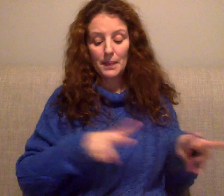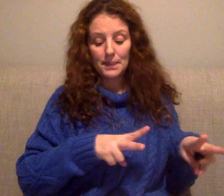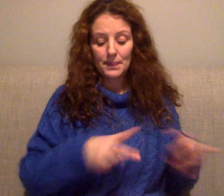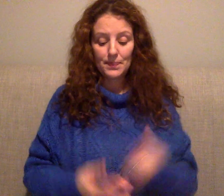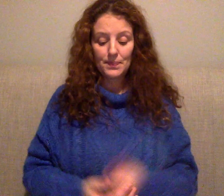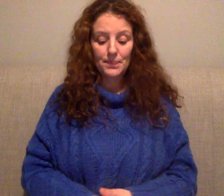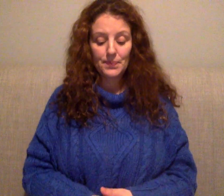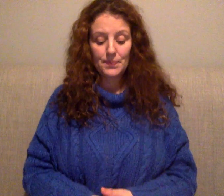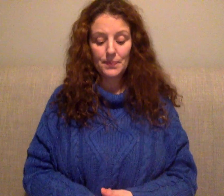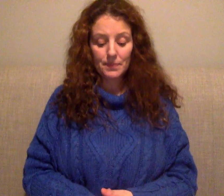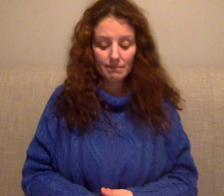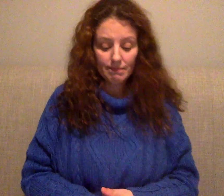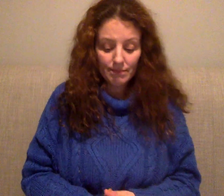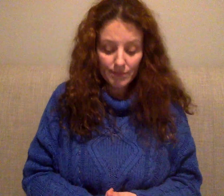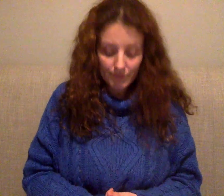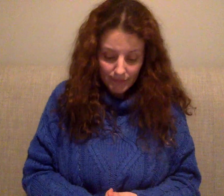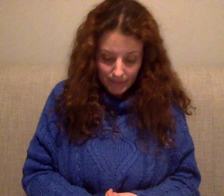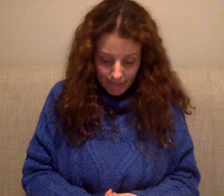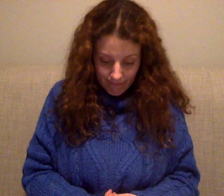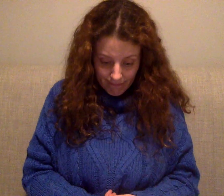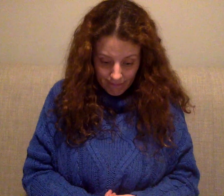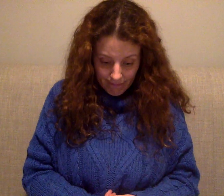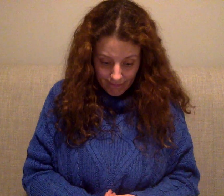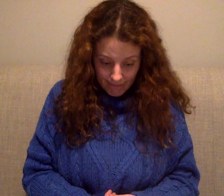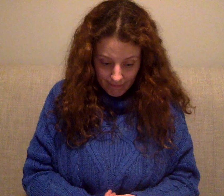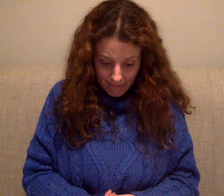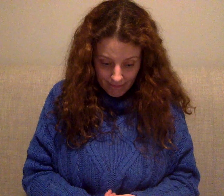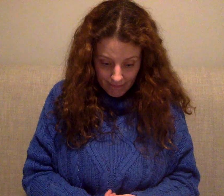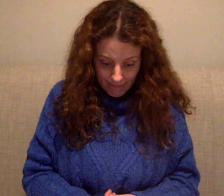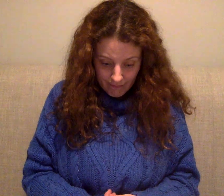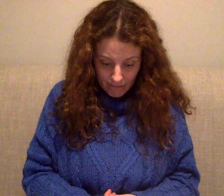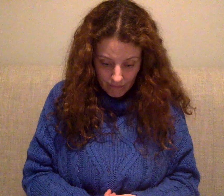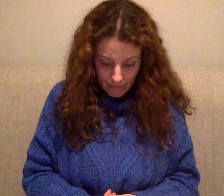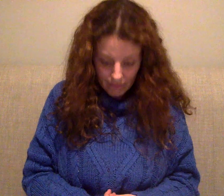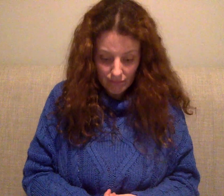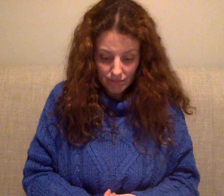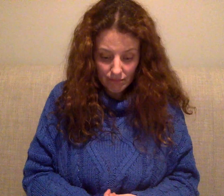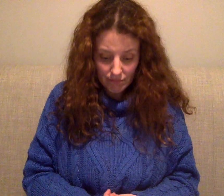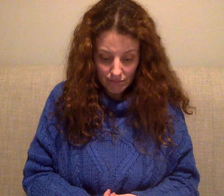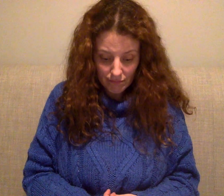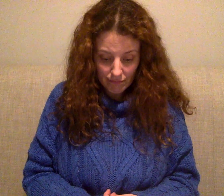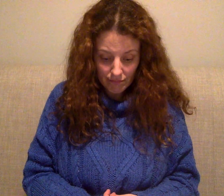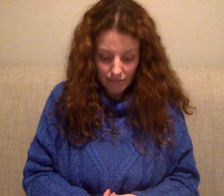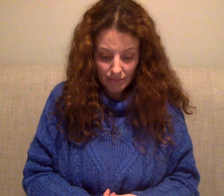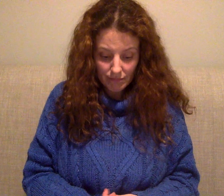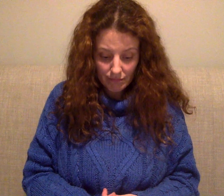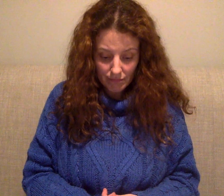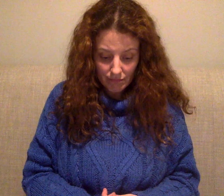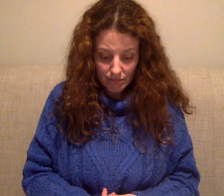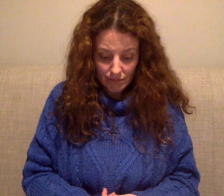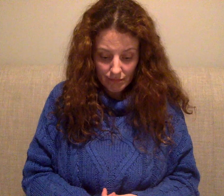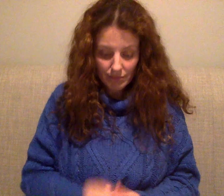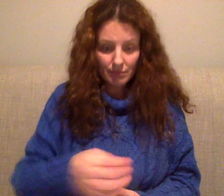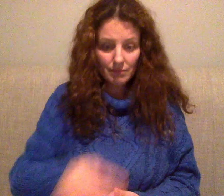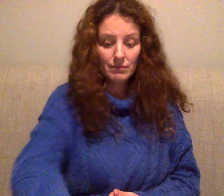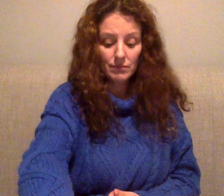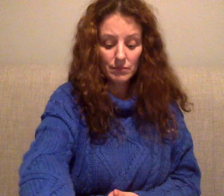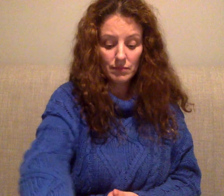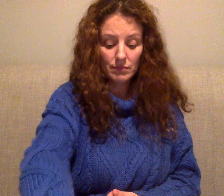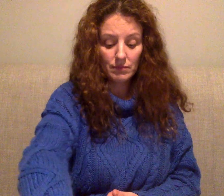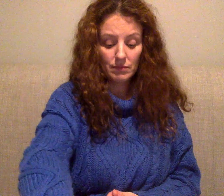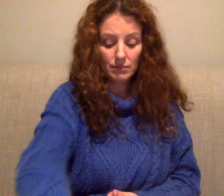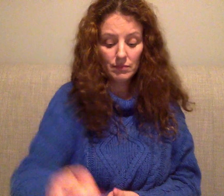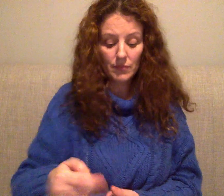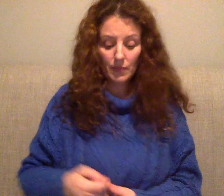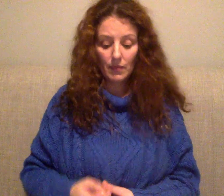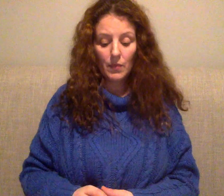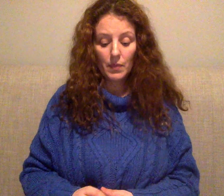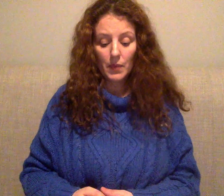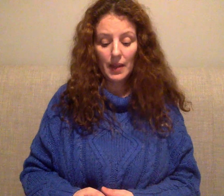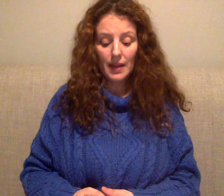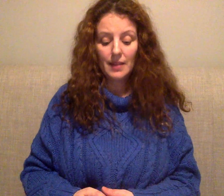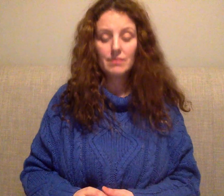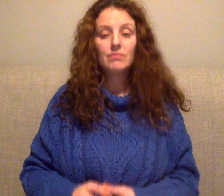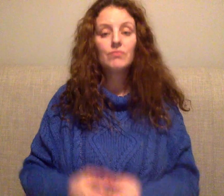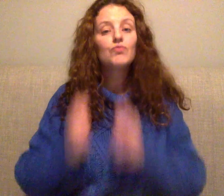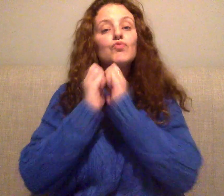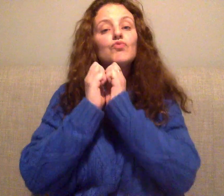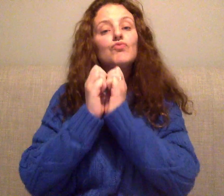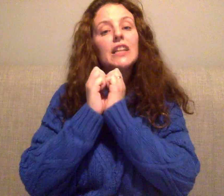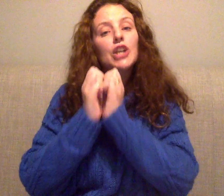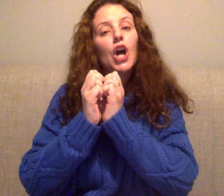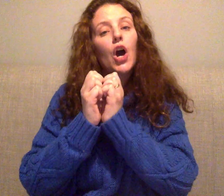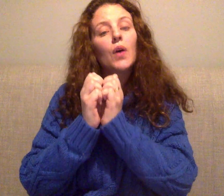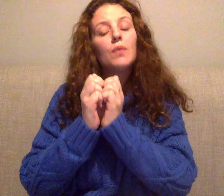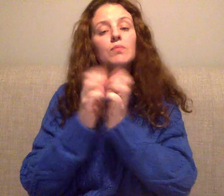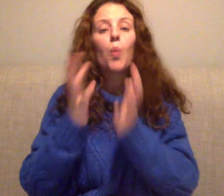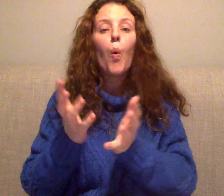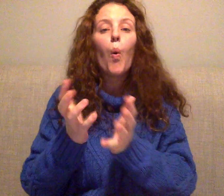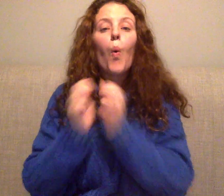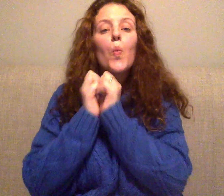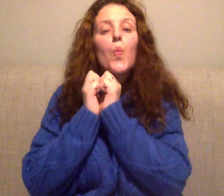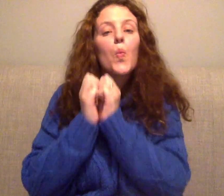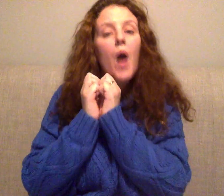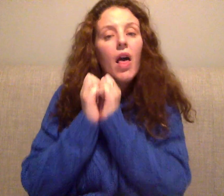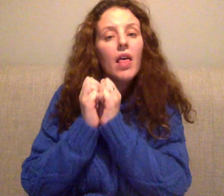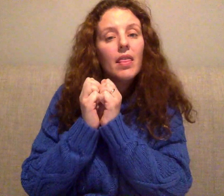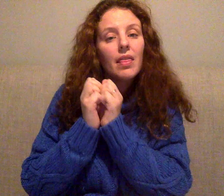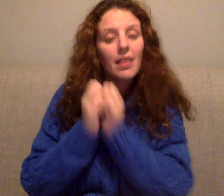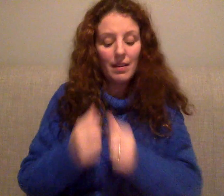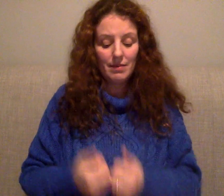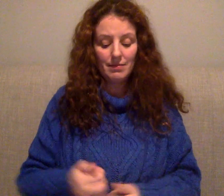TREASURE or WORTH